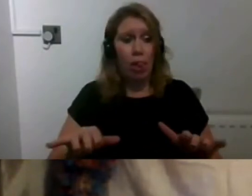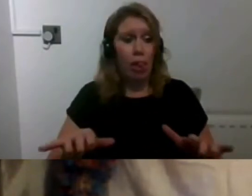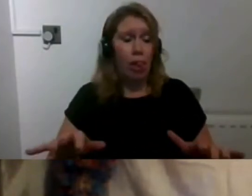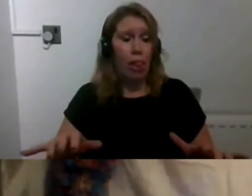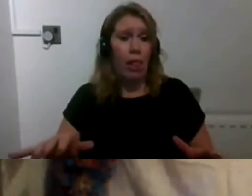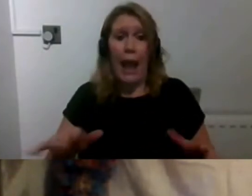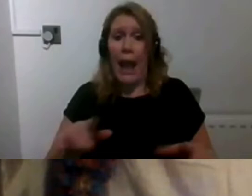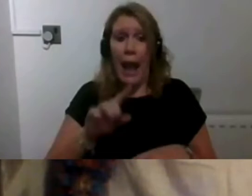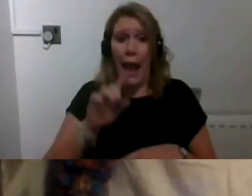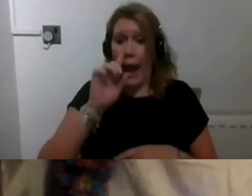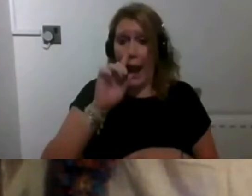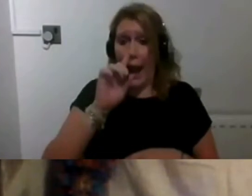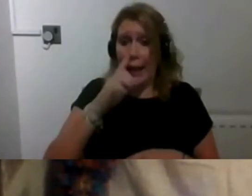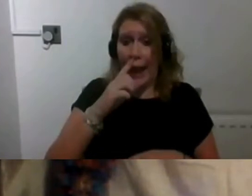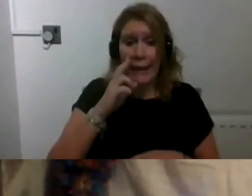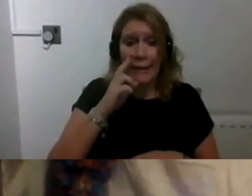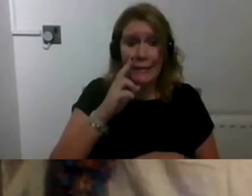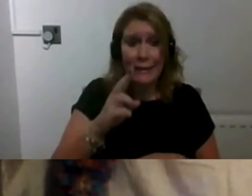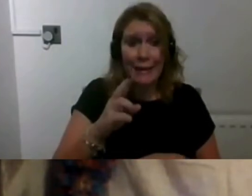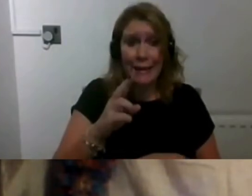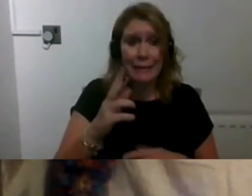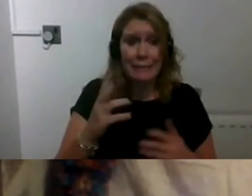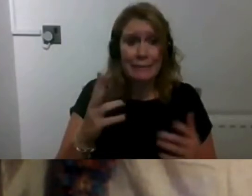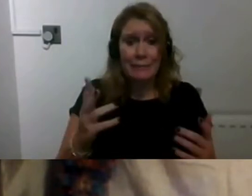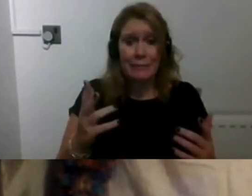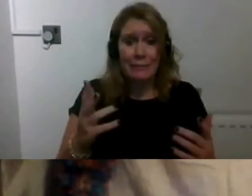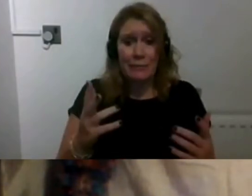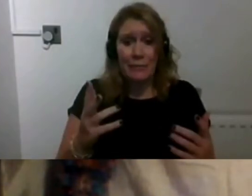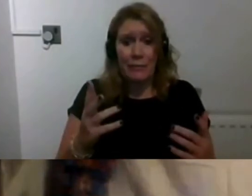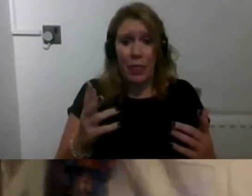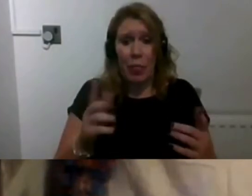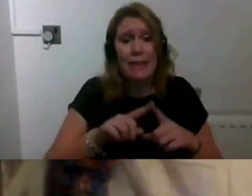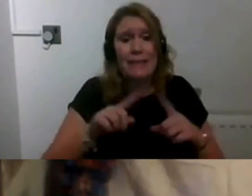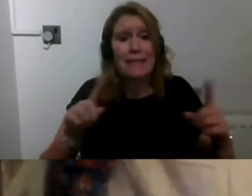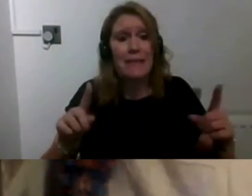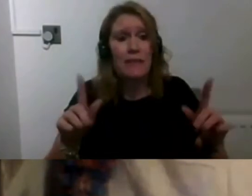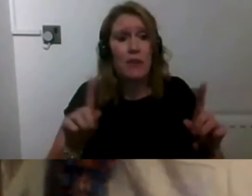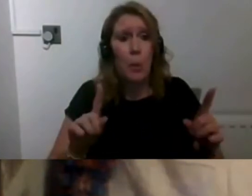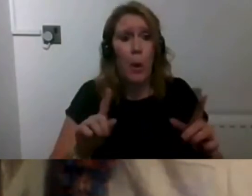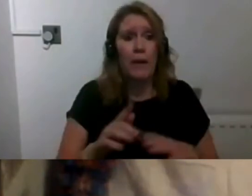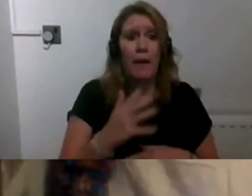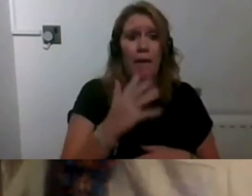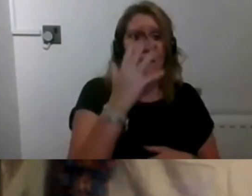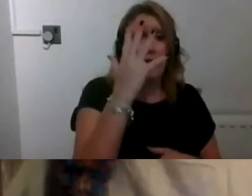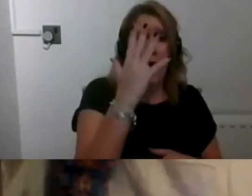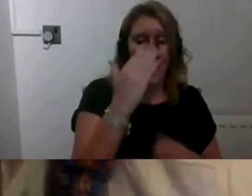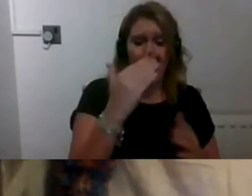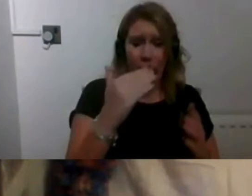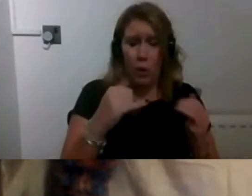The difference between a 5 or an S, Or a Z and a 2.